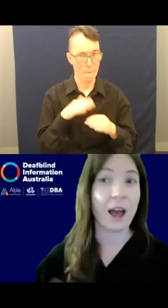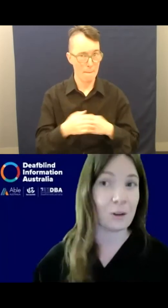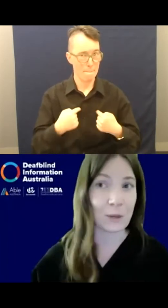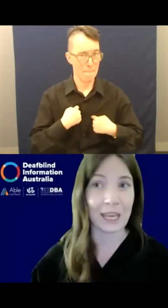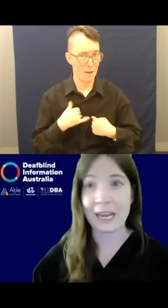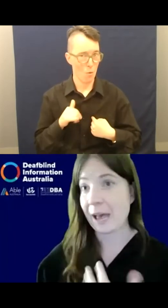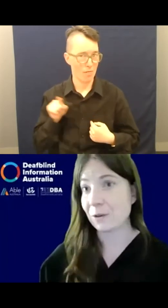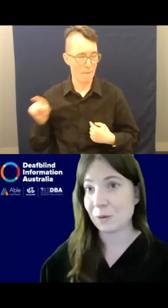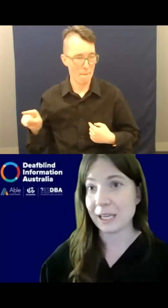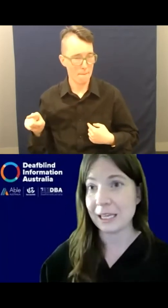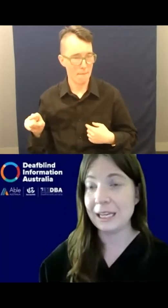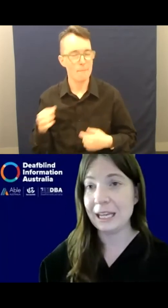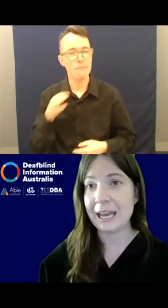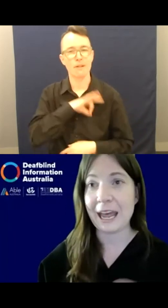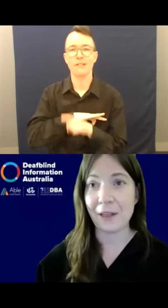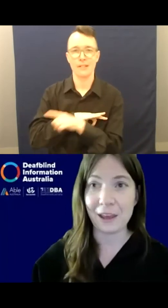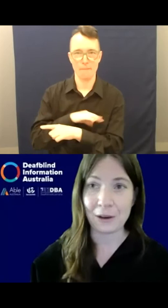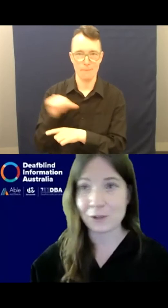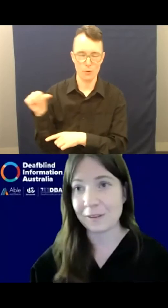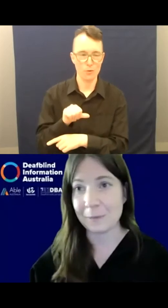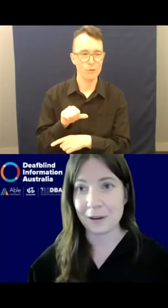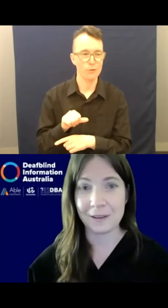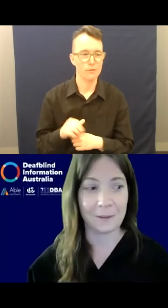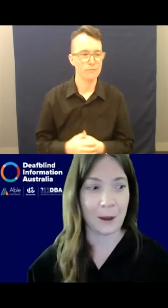doing it and how you are doing it and how they are going to experience it as well.